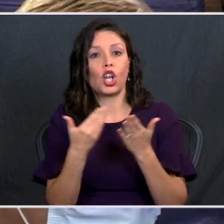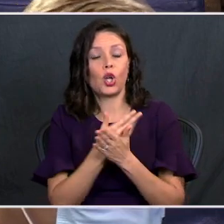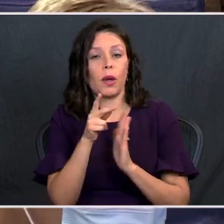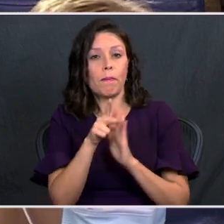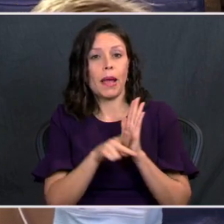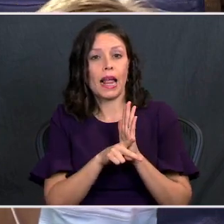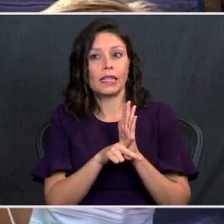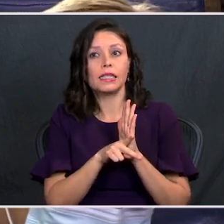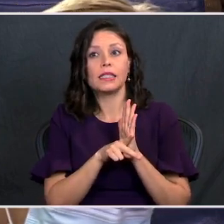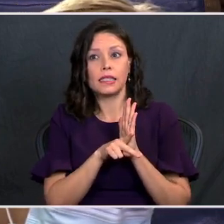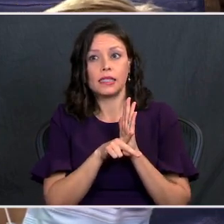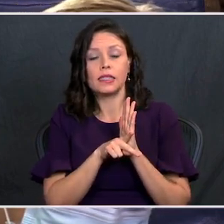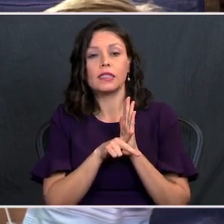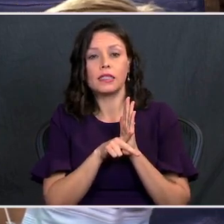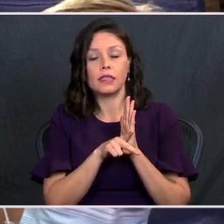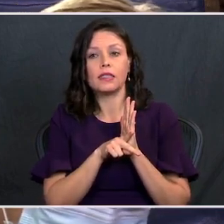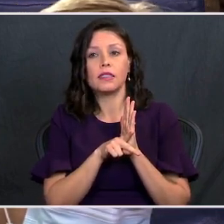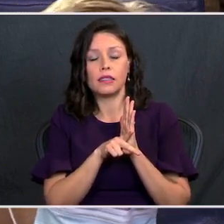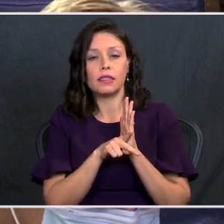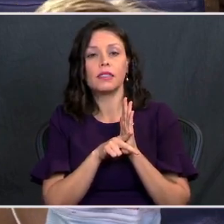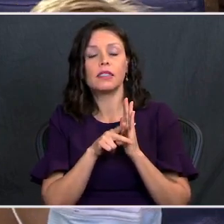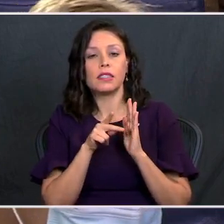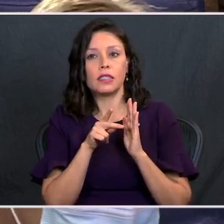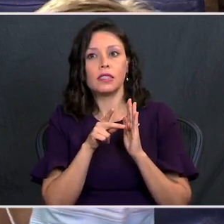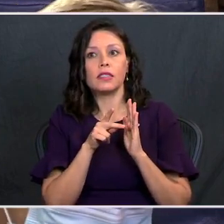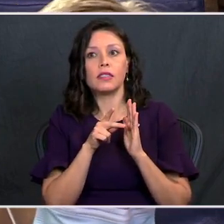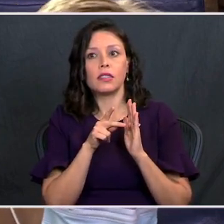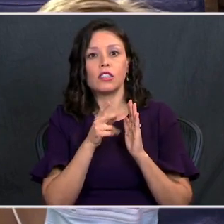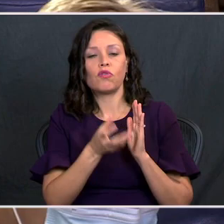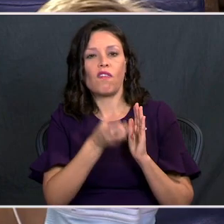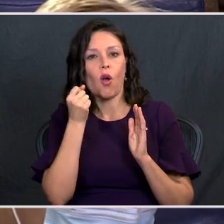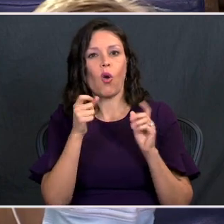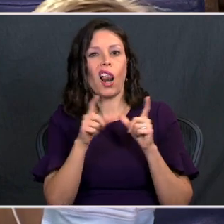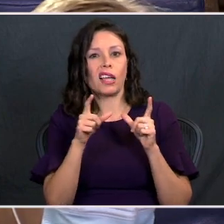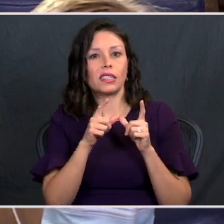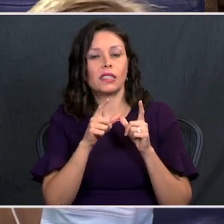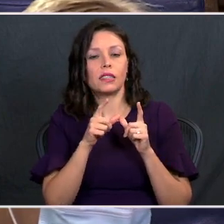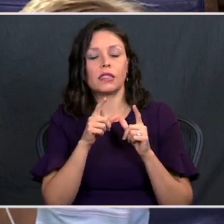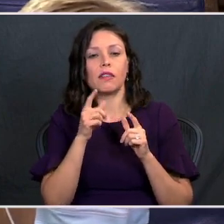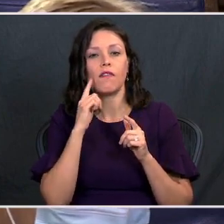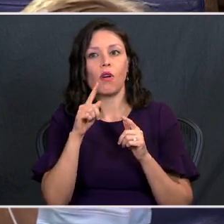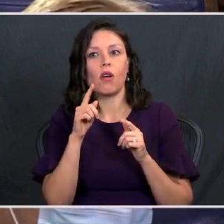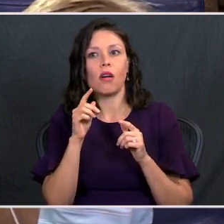to basically revoke and issue intents to deny licenses for even more innocuous items